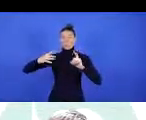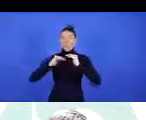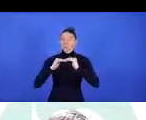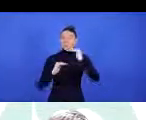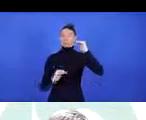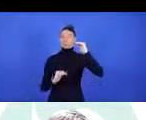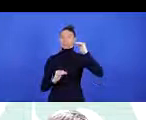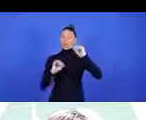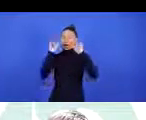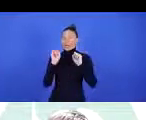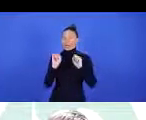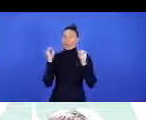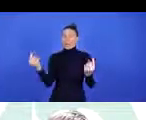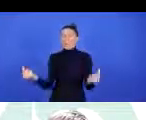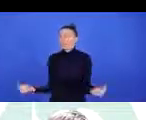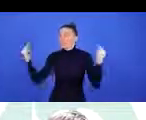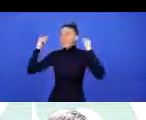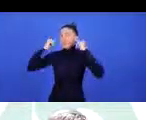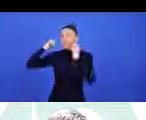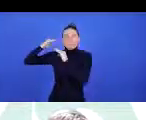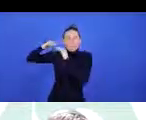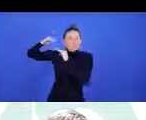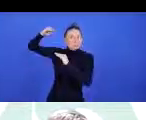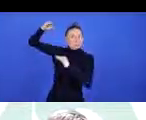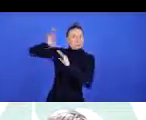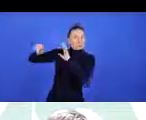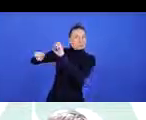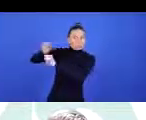. It provides better access to larger frequency range and